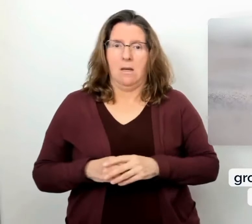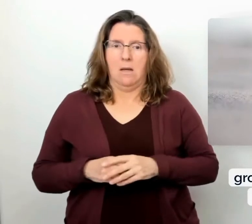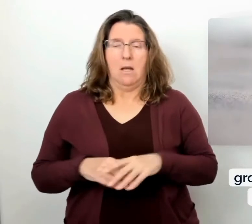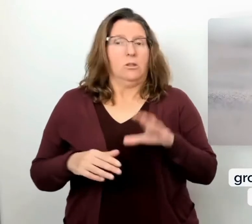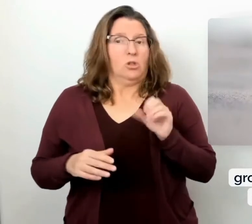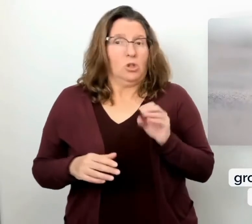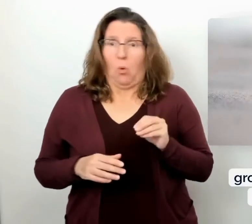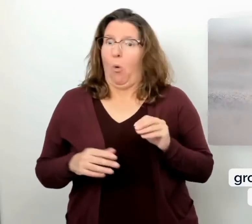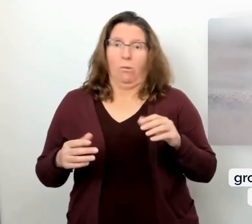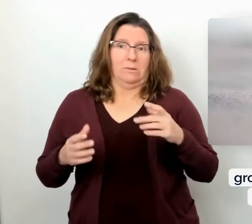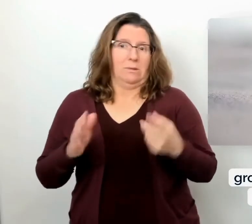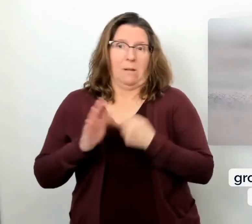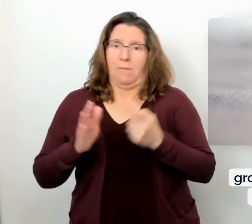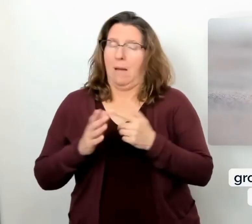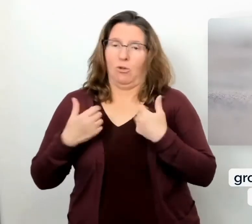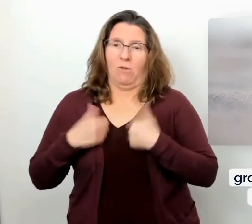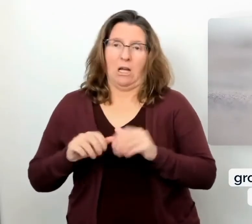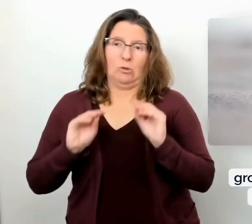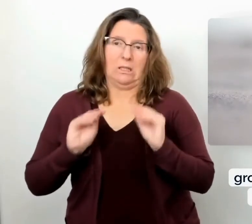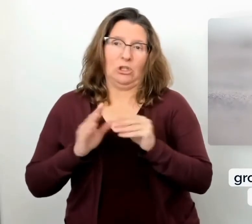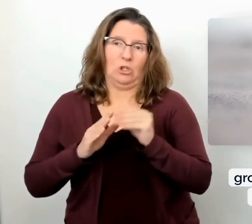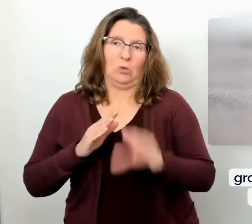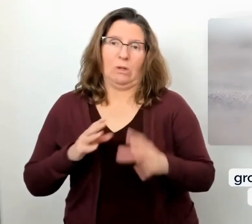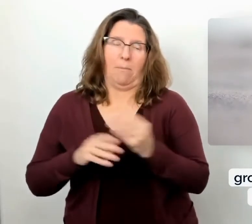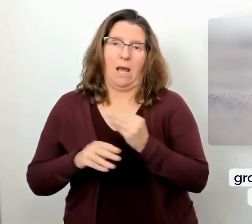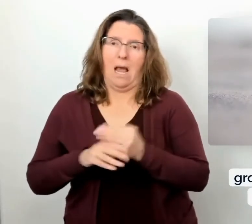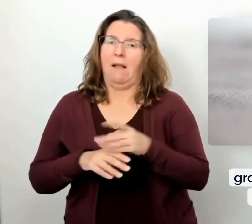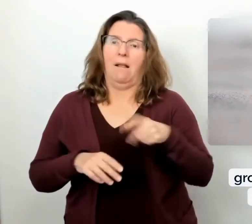So, I would be at the front of the class trying to work through a lesson